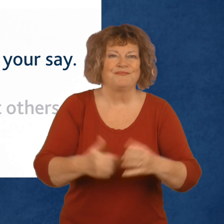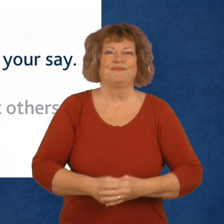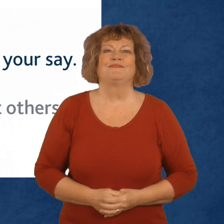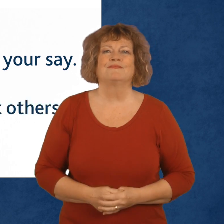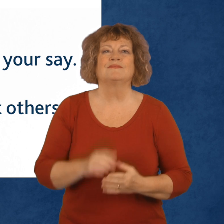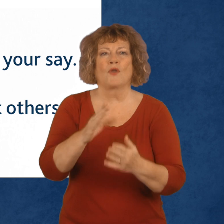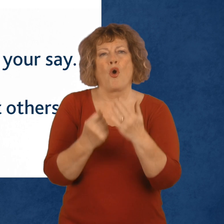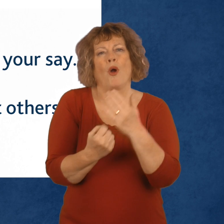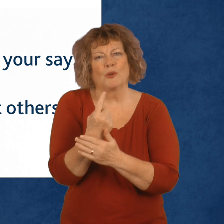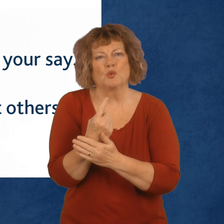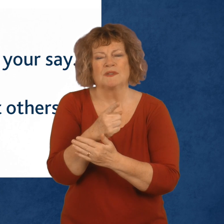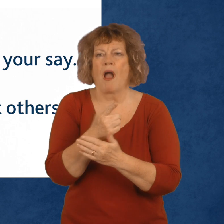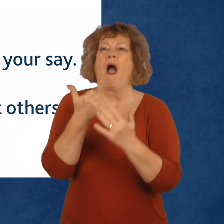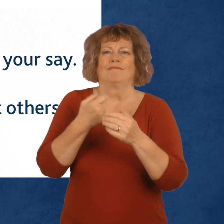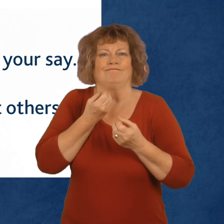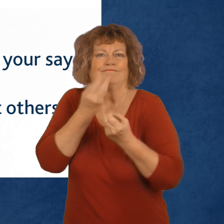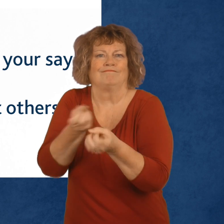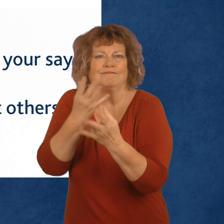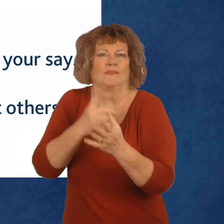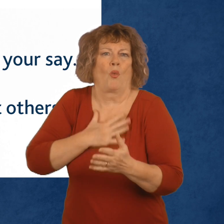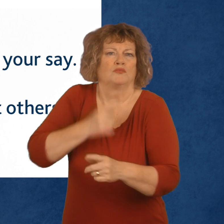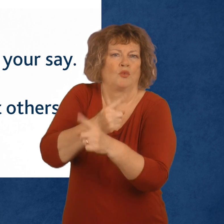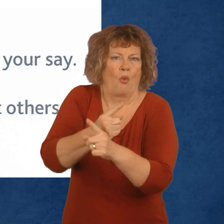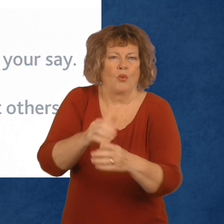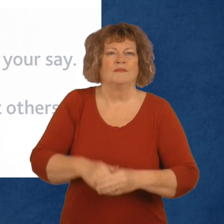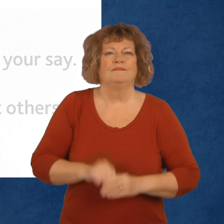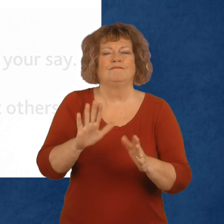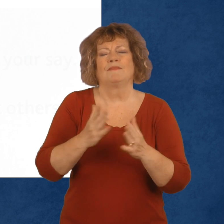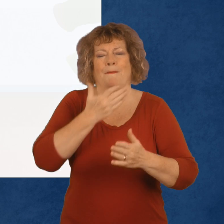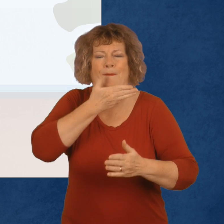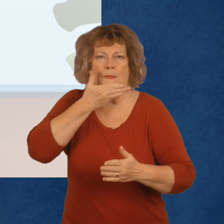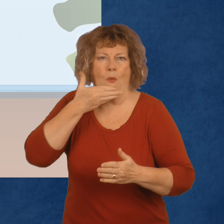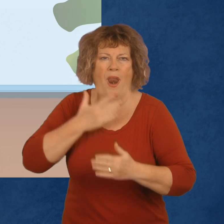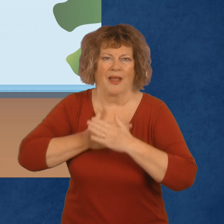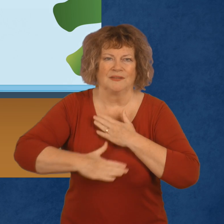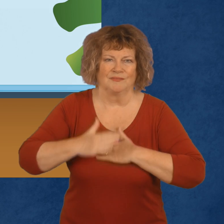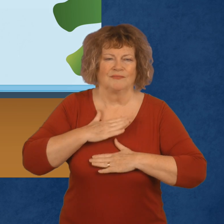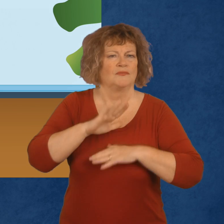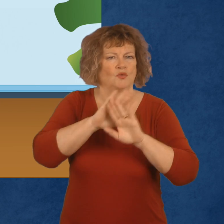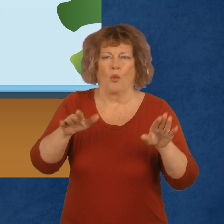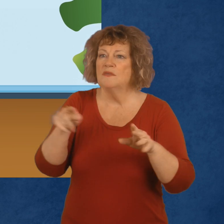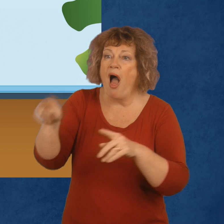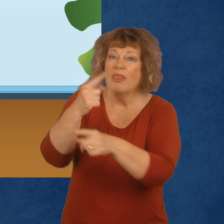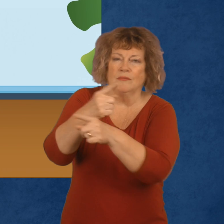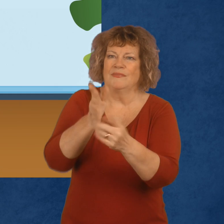Be polite and don’t interrupt others. We hope you've found this film useful.